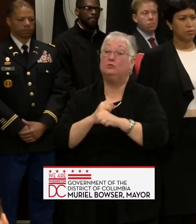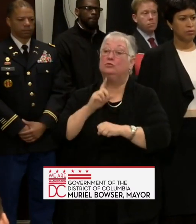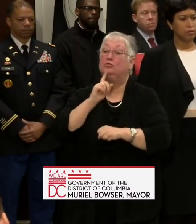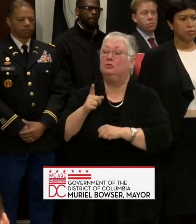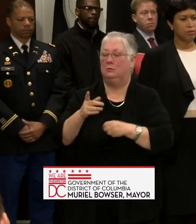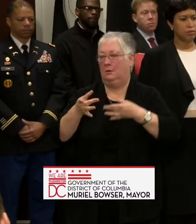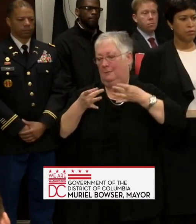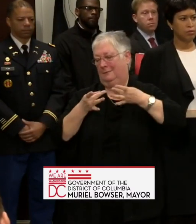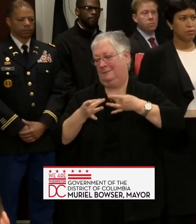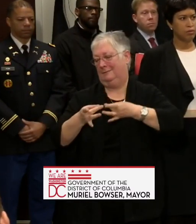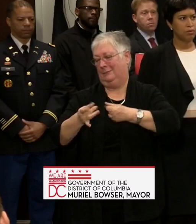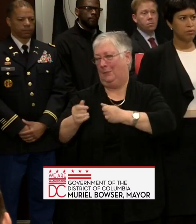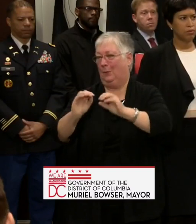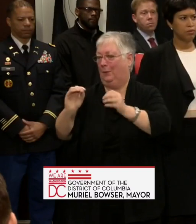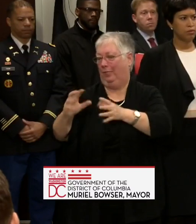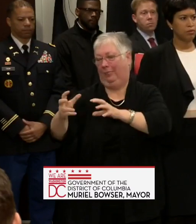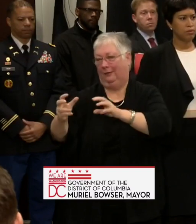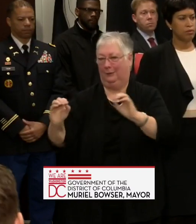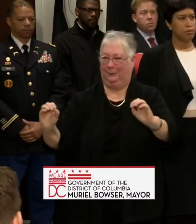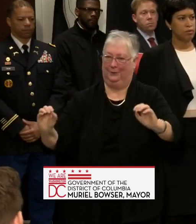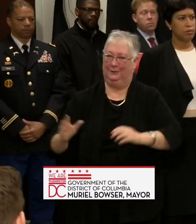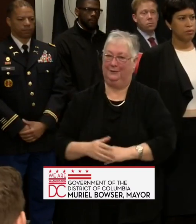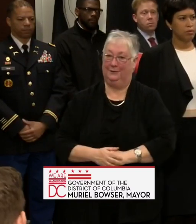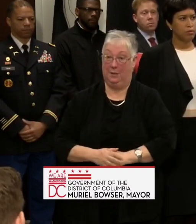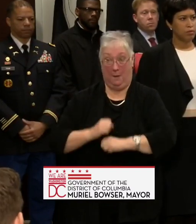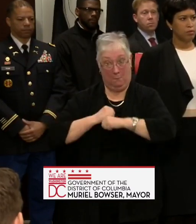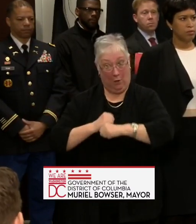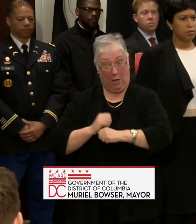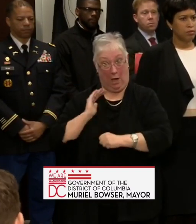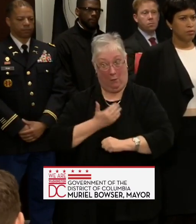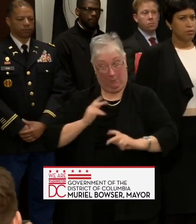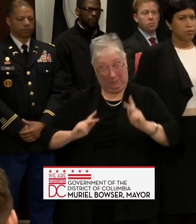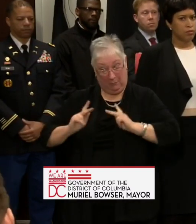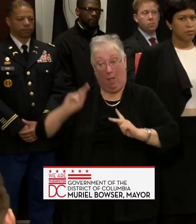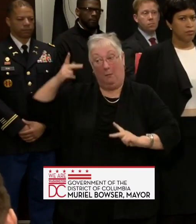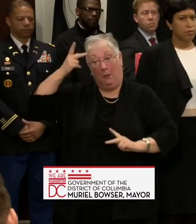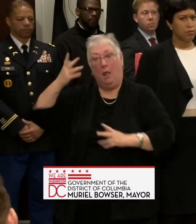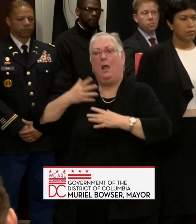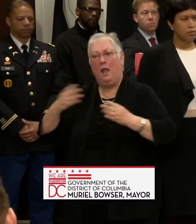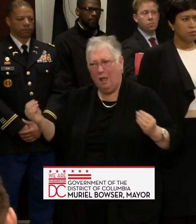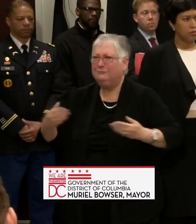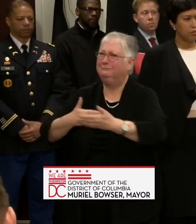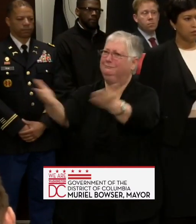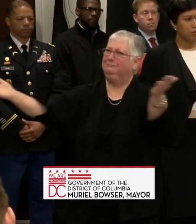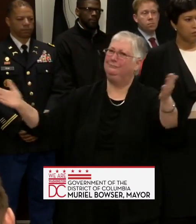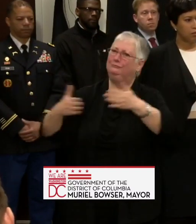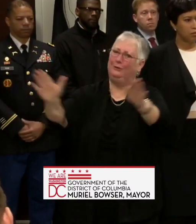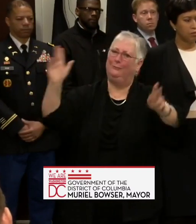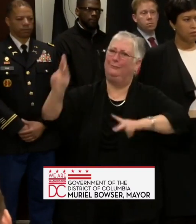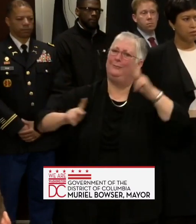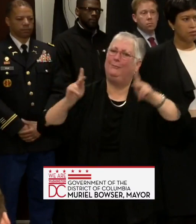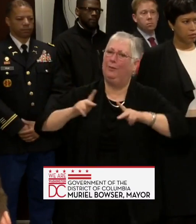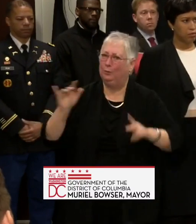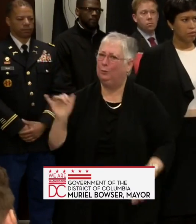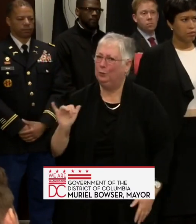PROTECTEES AS WELL AS ALL OF THE GENERAL PUBLIC ATTENDING. WE ARE WELL PREPARED AND READY FOR THIS INAUGURATION.